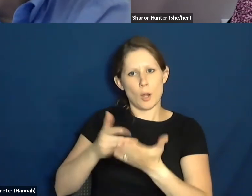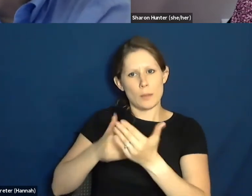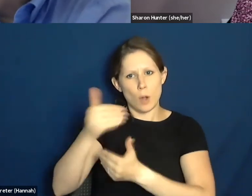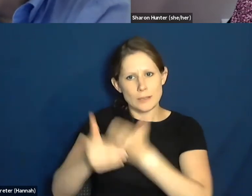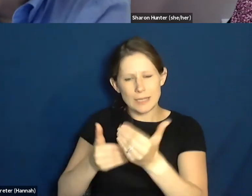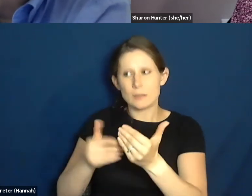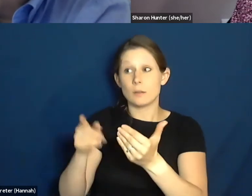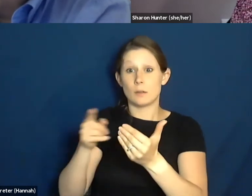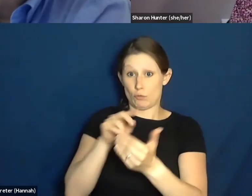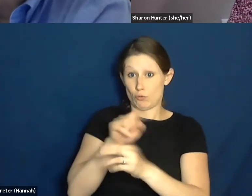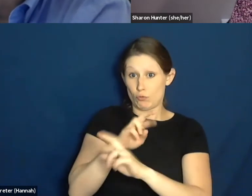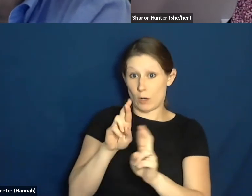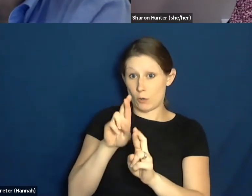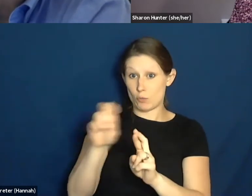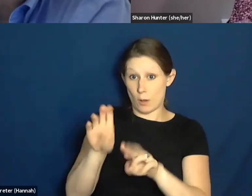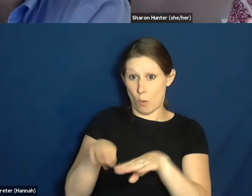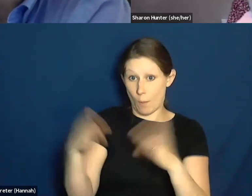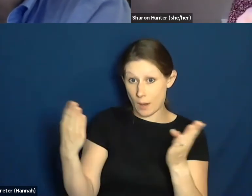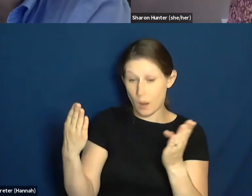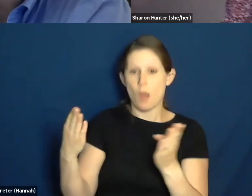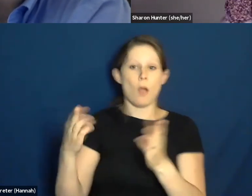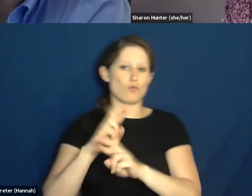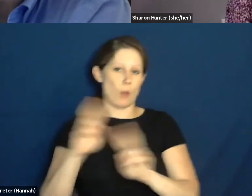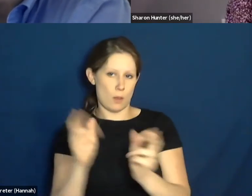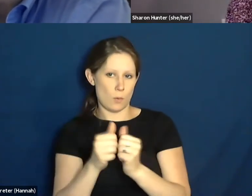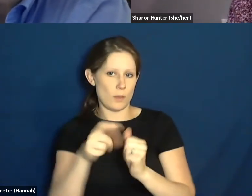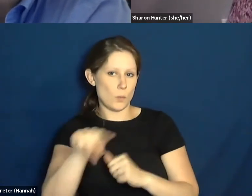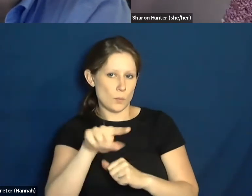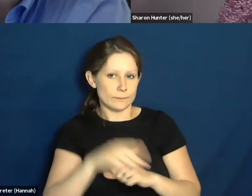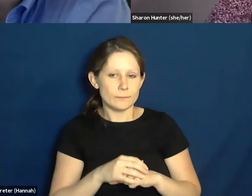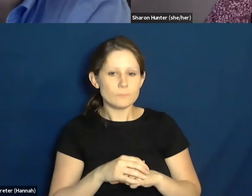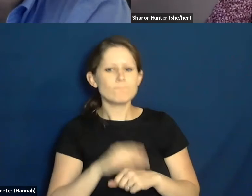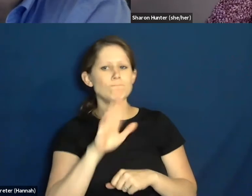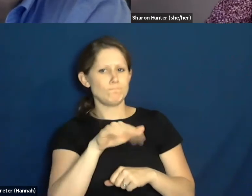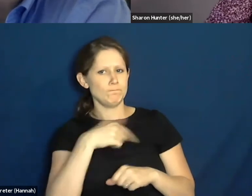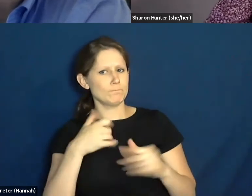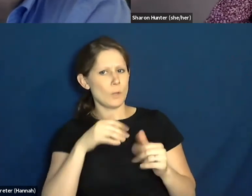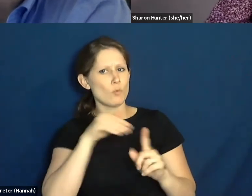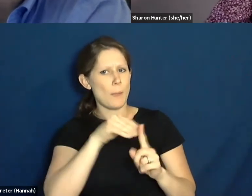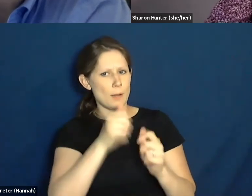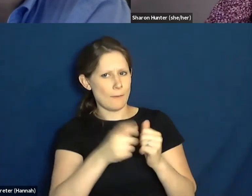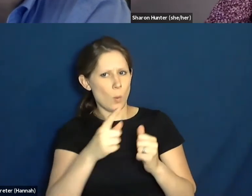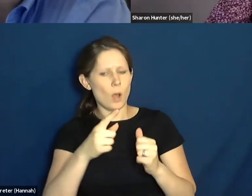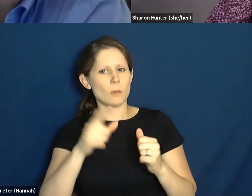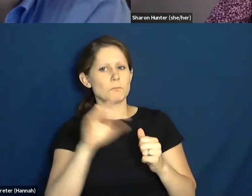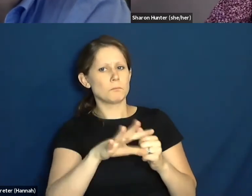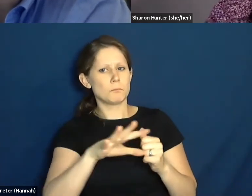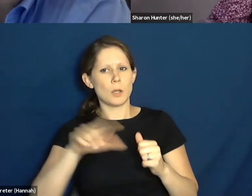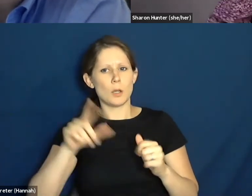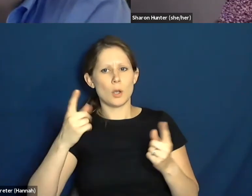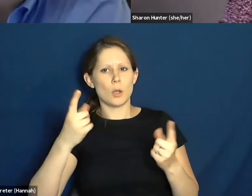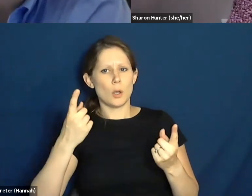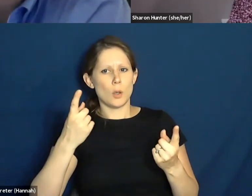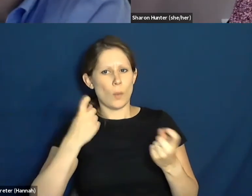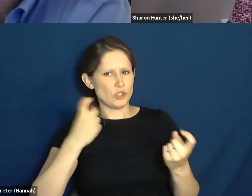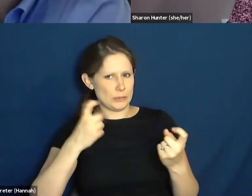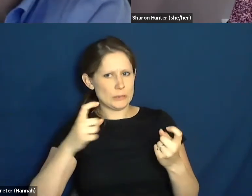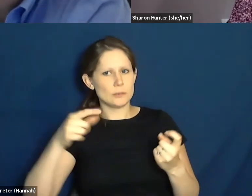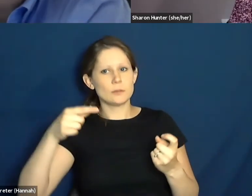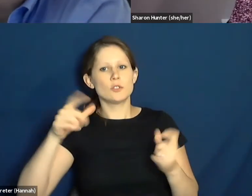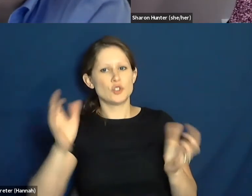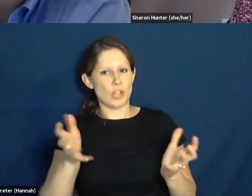I want to remind everyone to put your questions in the chat while Michael is with us.